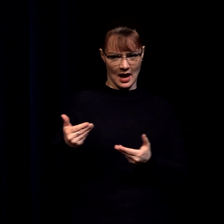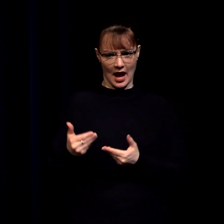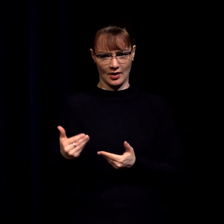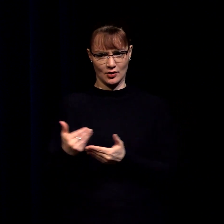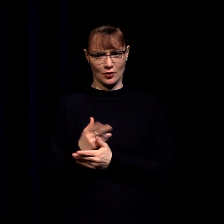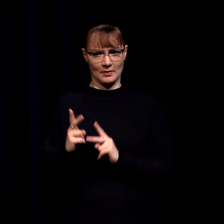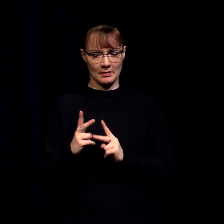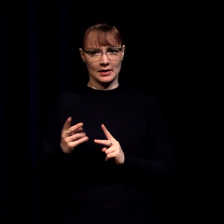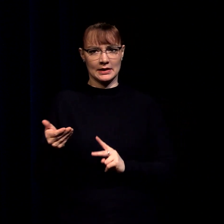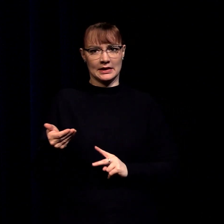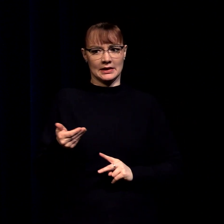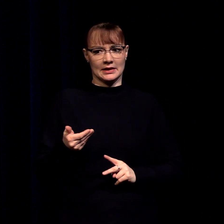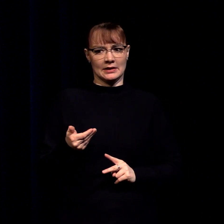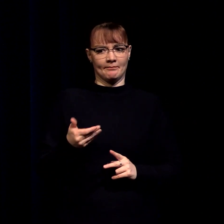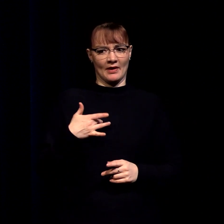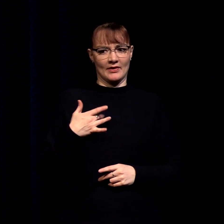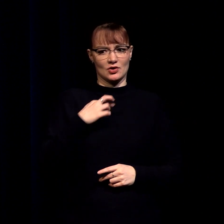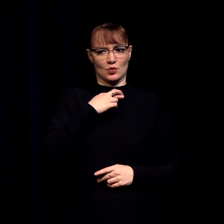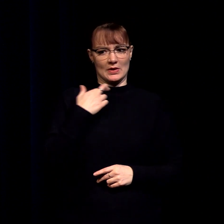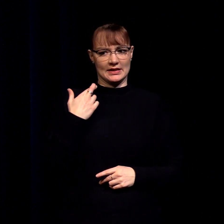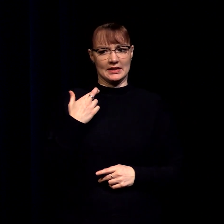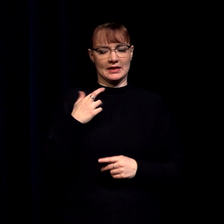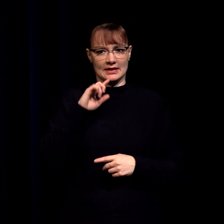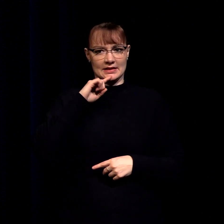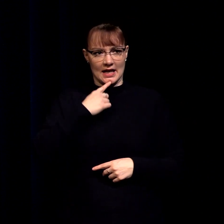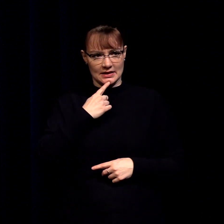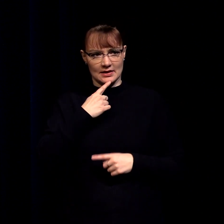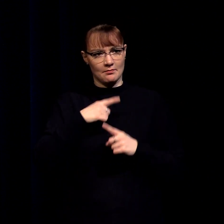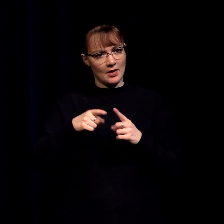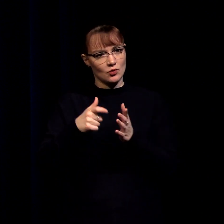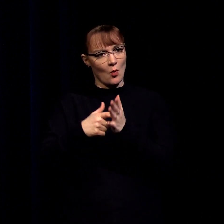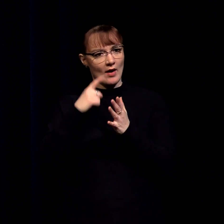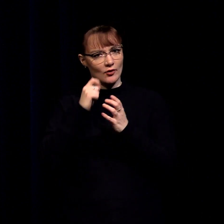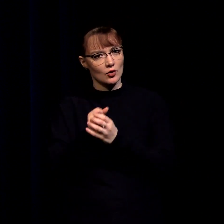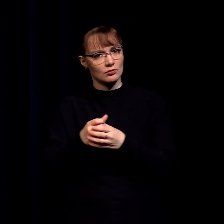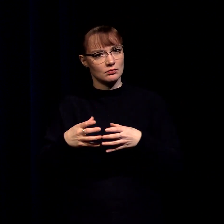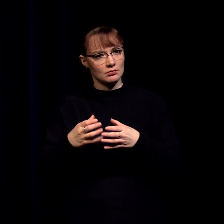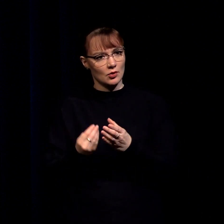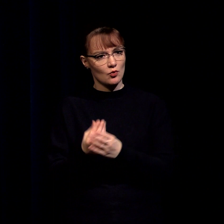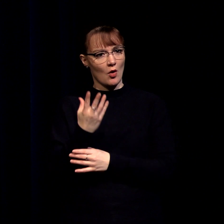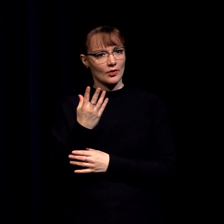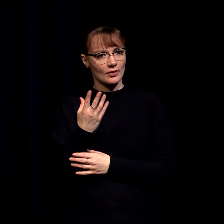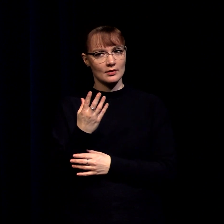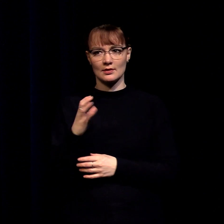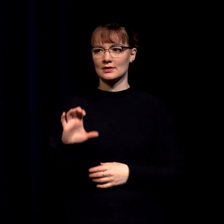intense. What's going to happen? c one, c two How you guys doing?